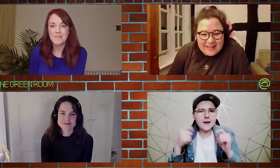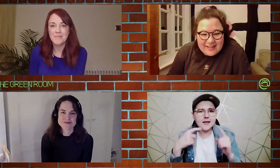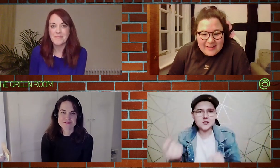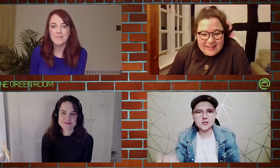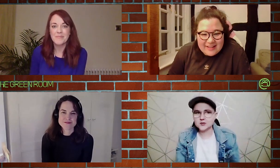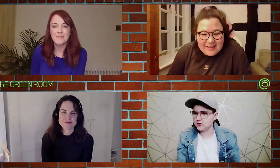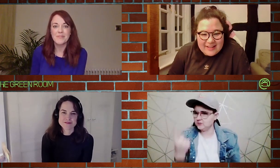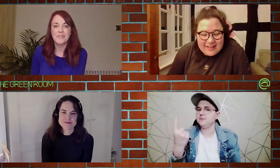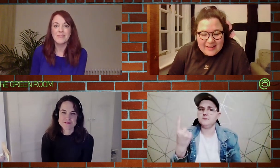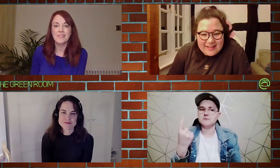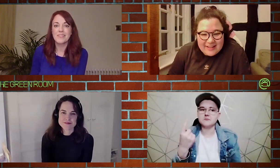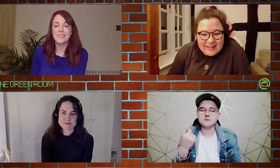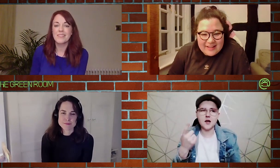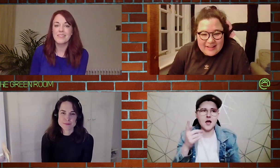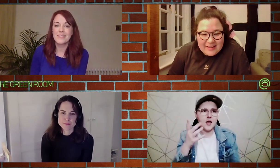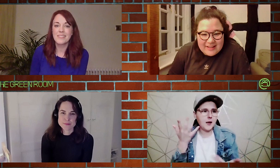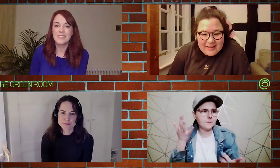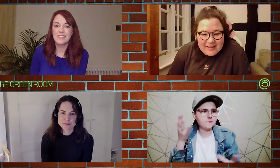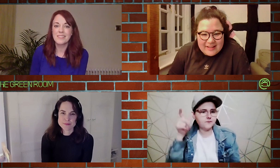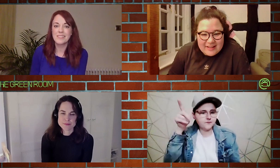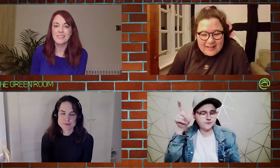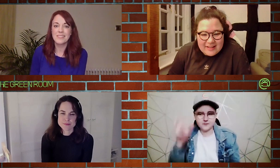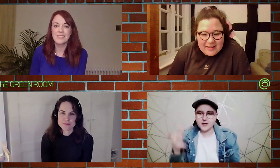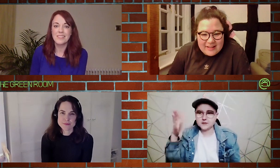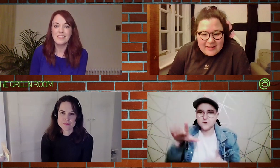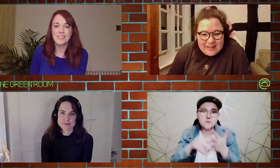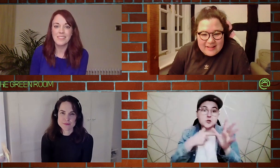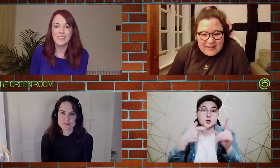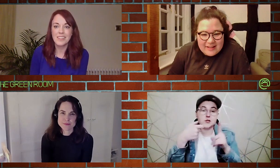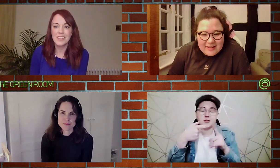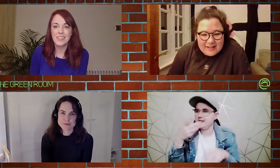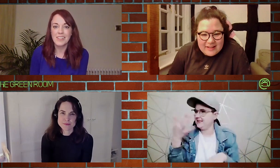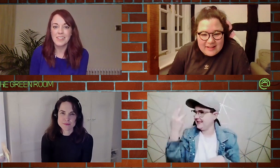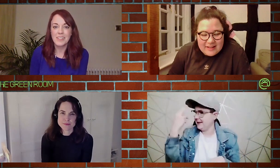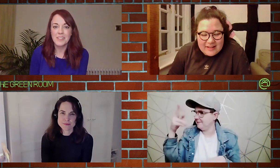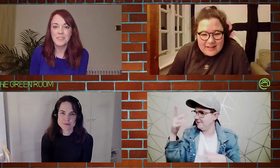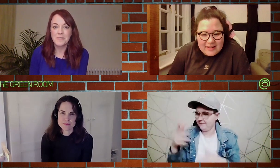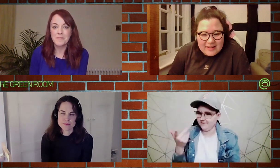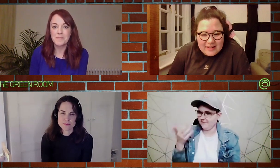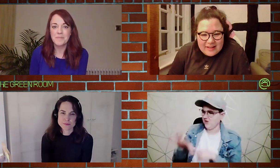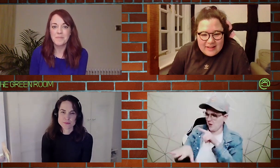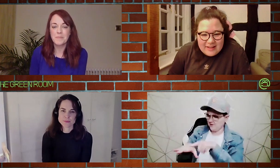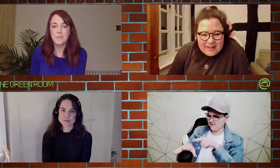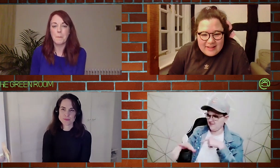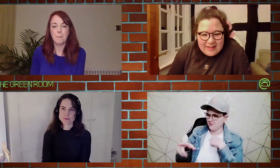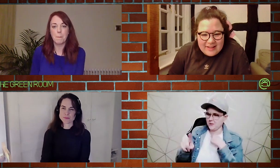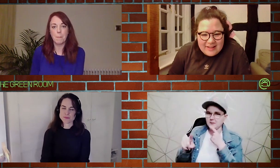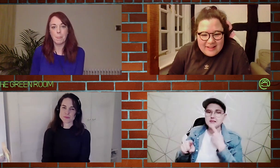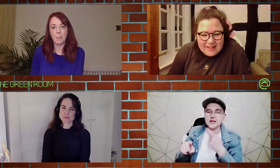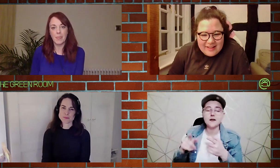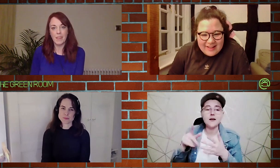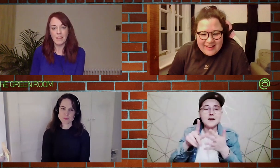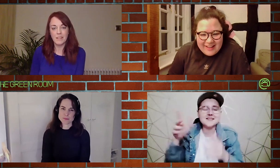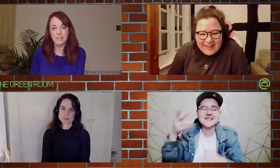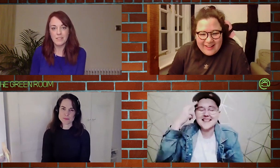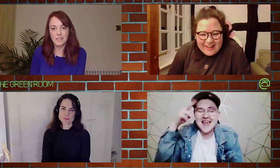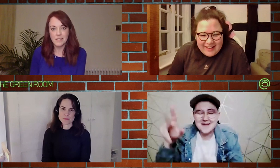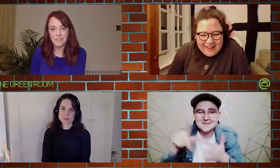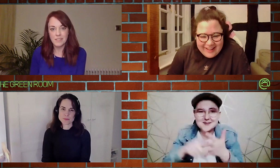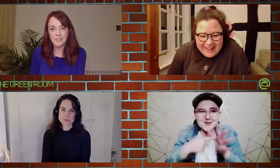One day I got a facebook message and it was from the guy... what am I talking